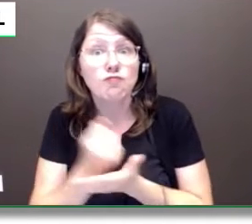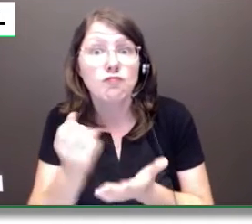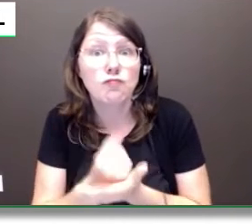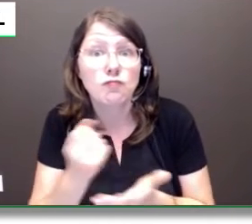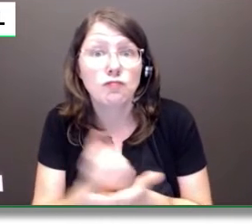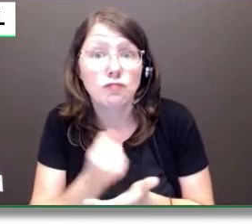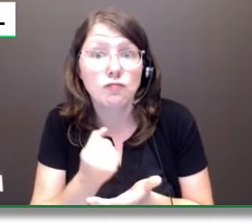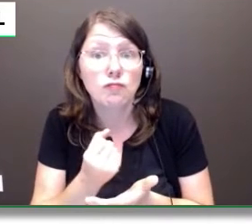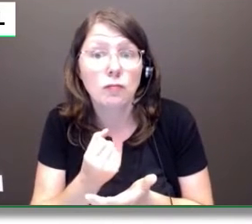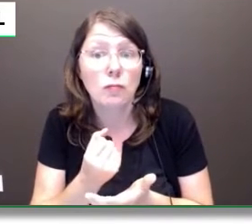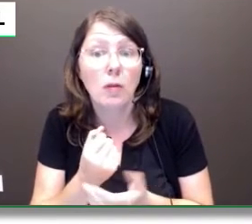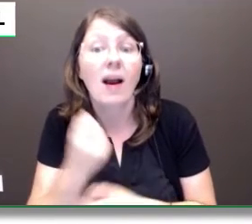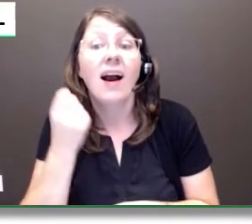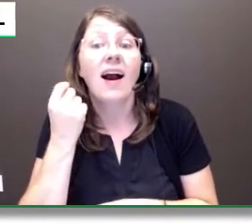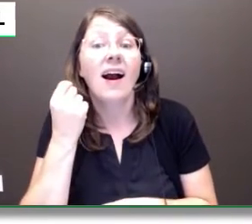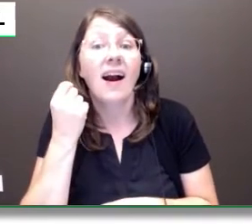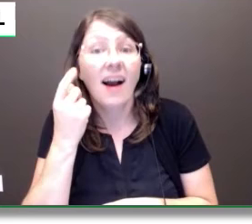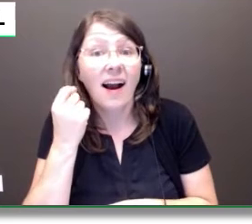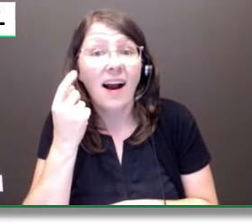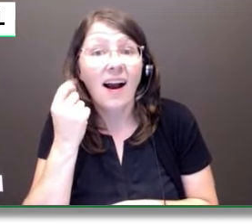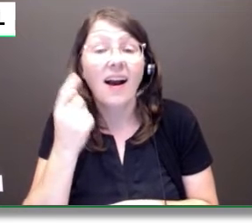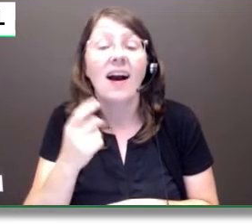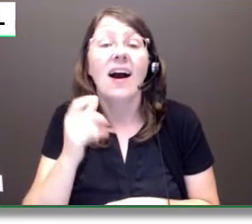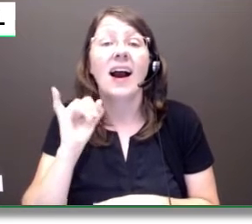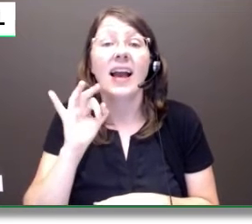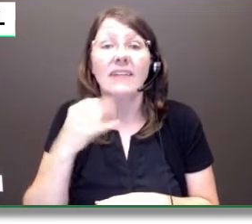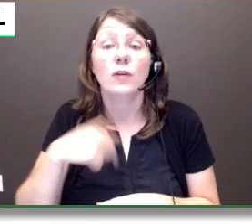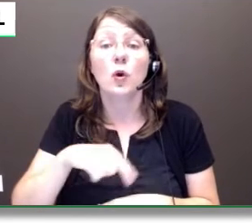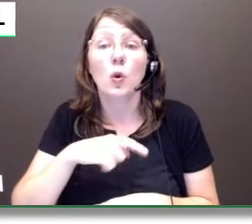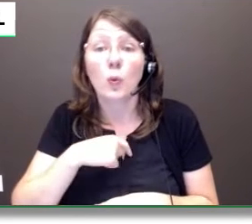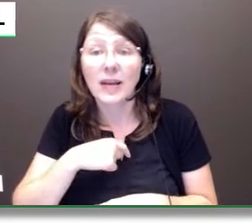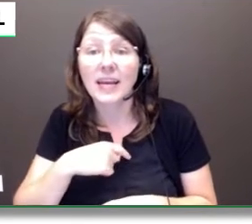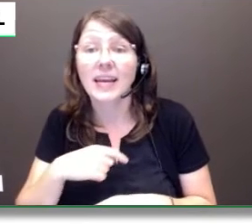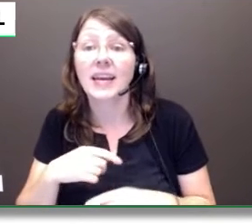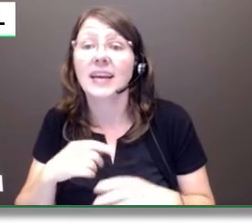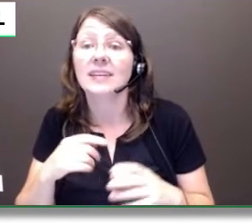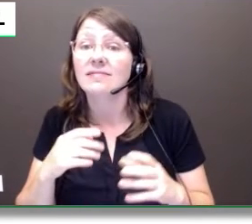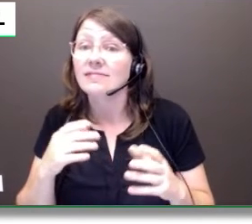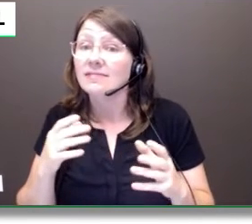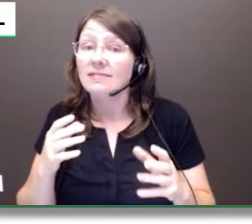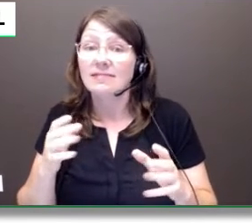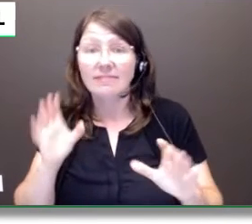each other loudly we can connect better and help each other and create a more